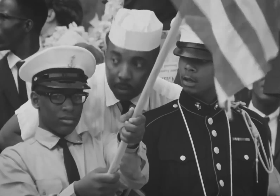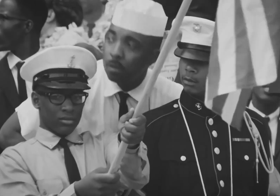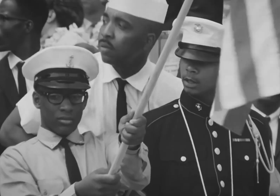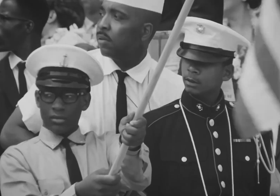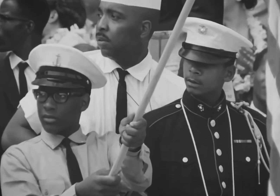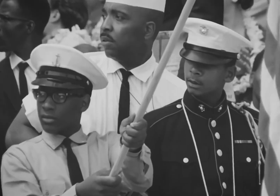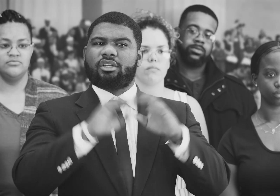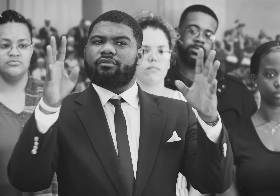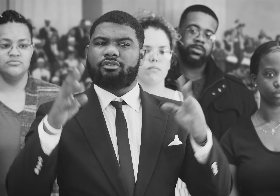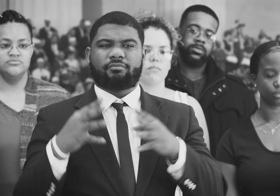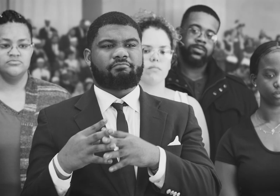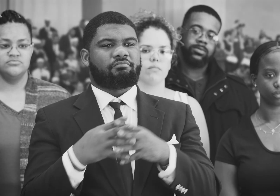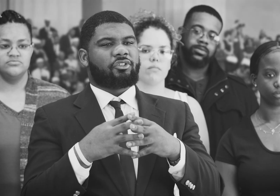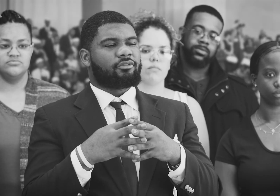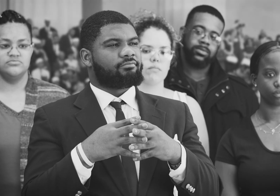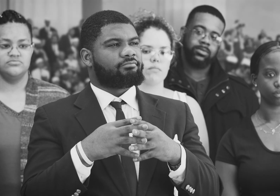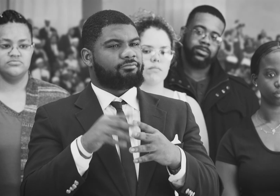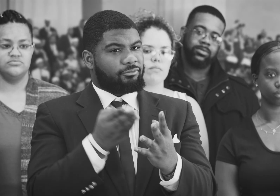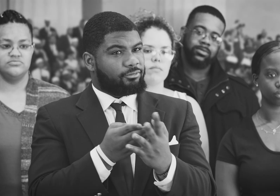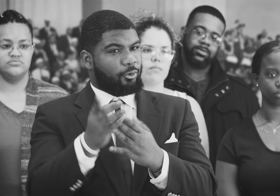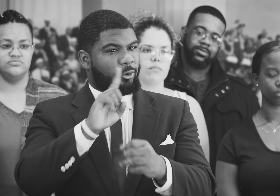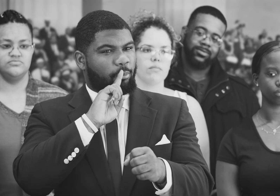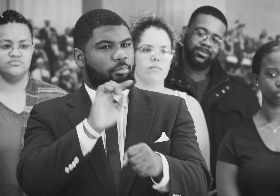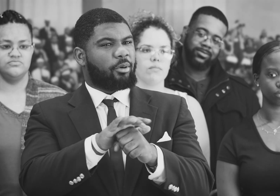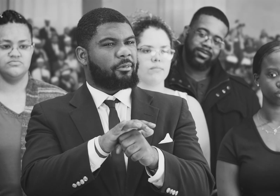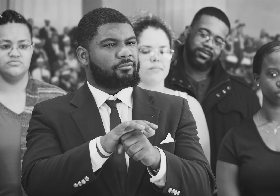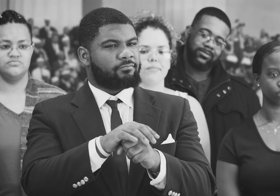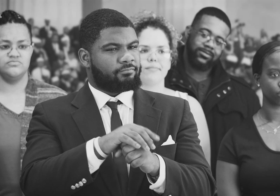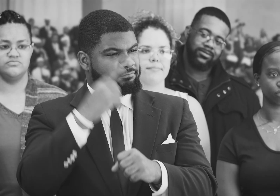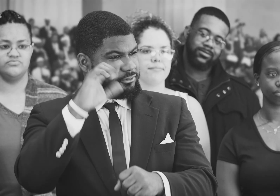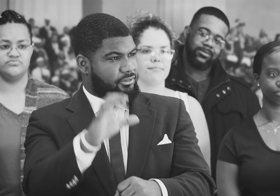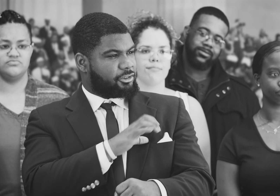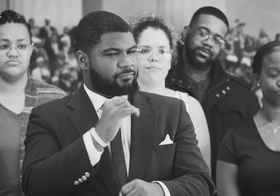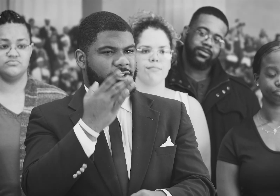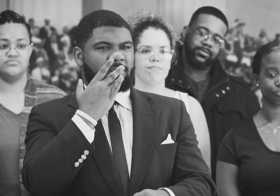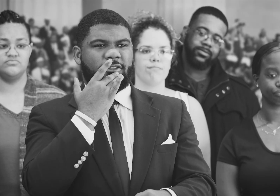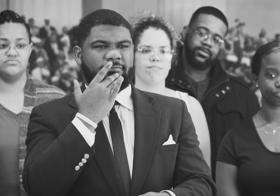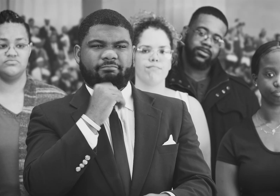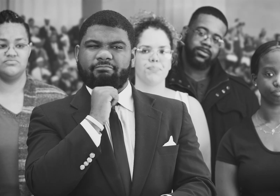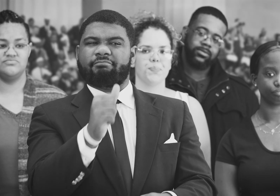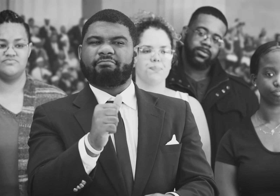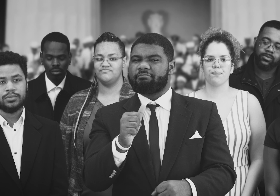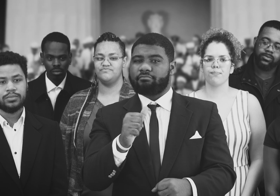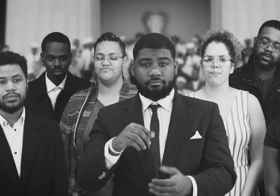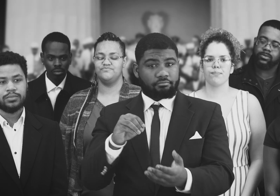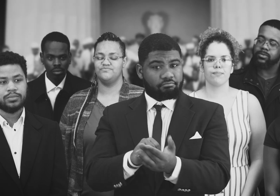It is obvious today that America has defaulted on this promissory note insofar as her citizens of color are concerned. Instead of honoring this sacred obligation,